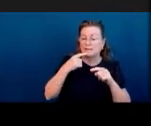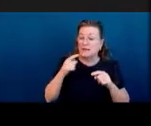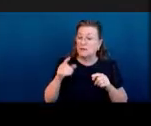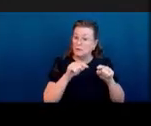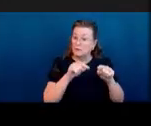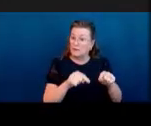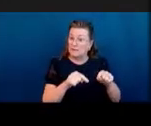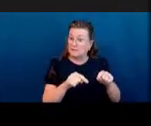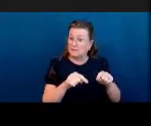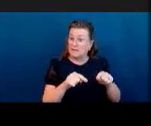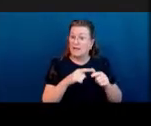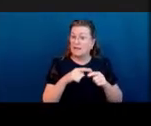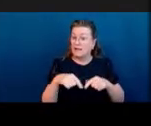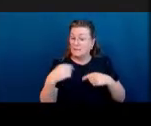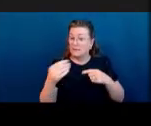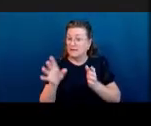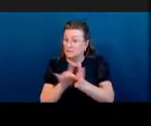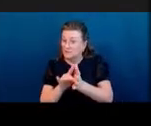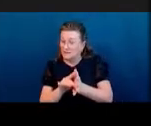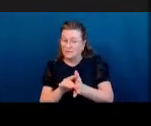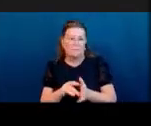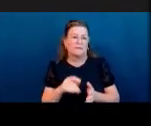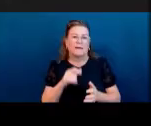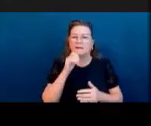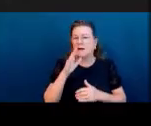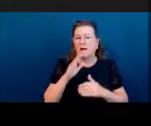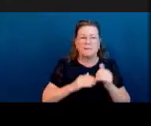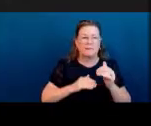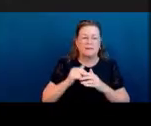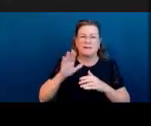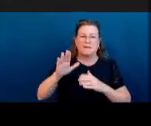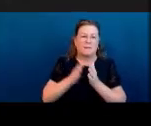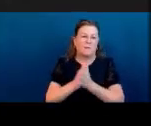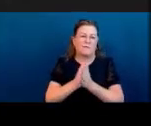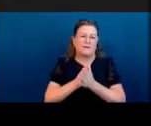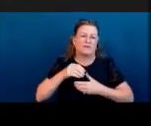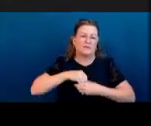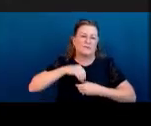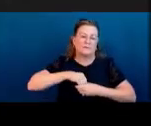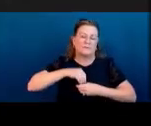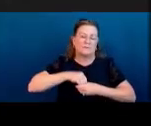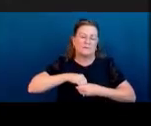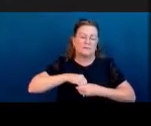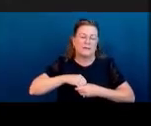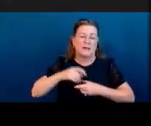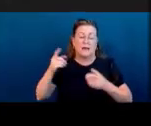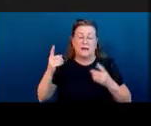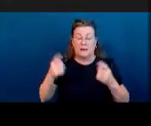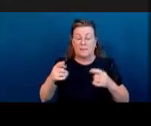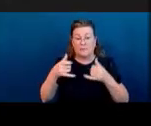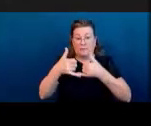a sticker, or something like that, that's not building their intrinsic motivation, and when the reward goes away, they're